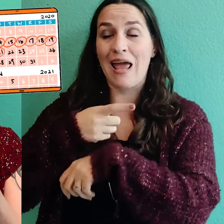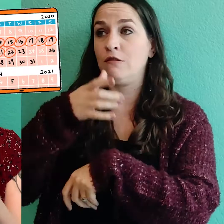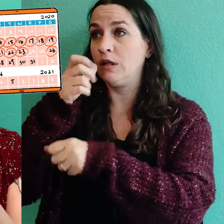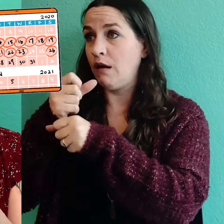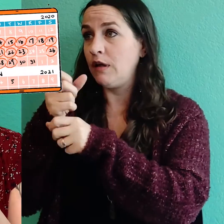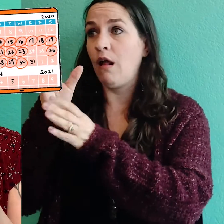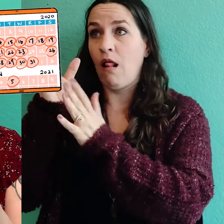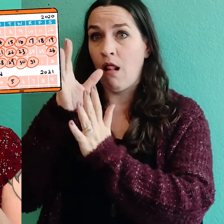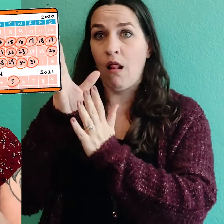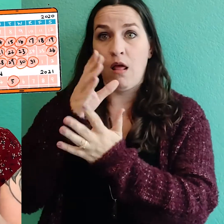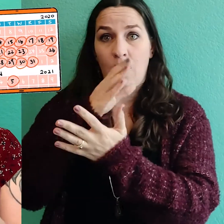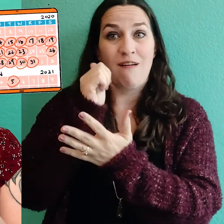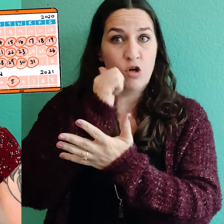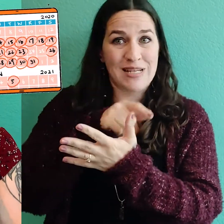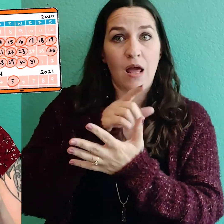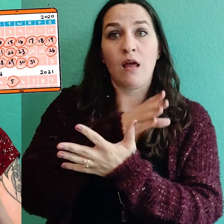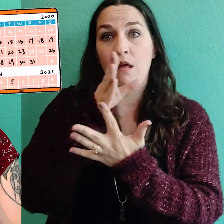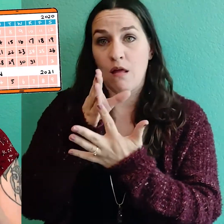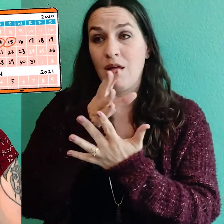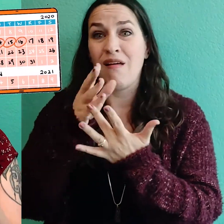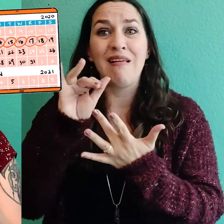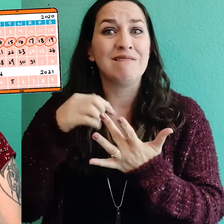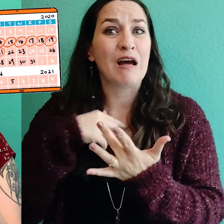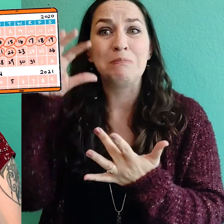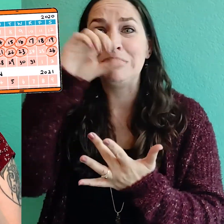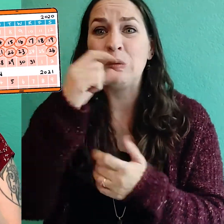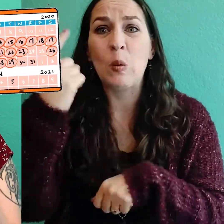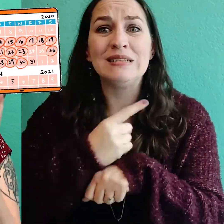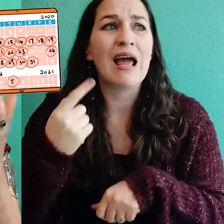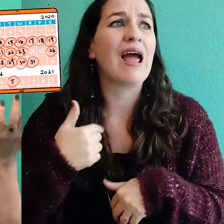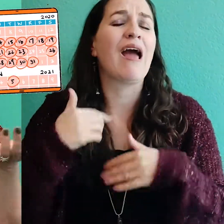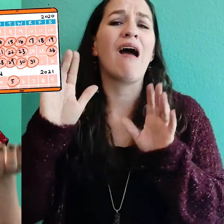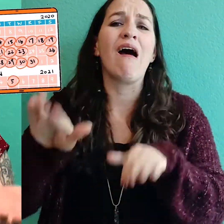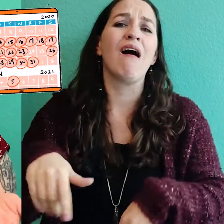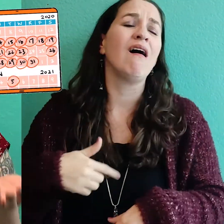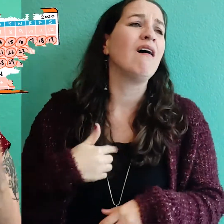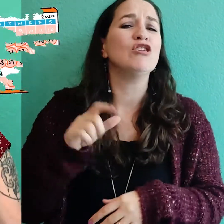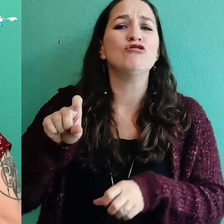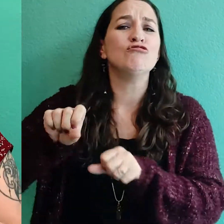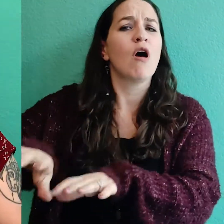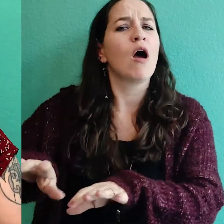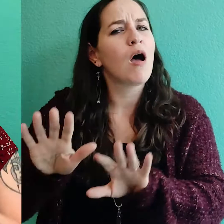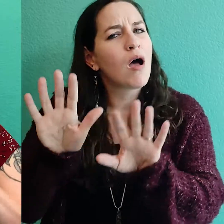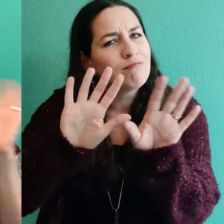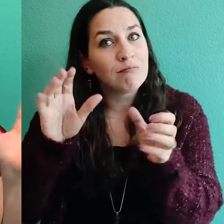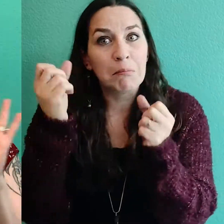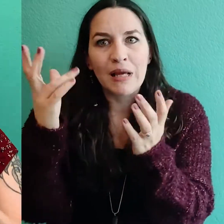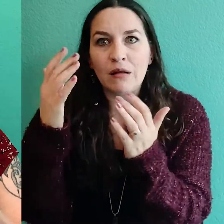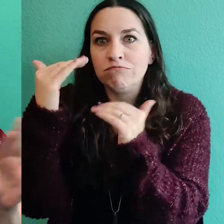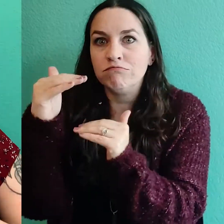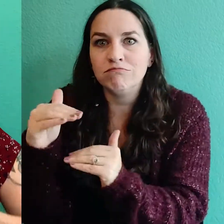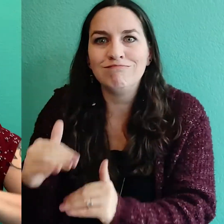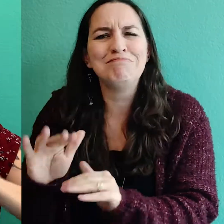you start at the beginning, and each day gets a page, and you write, and if you miss a day, then you've dropped the ball. I want to just, I just want to get